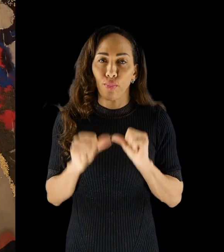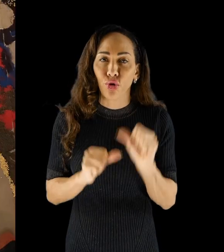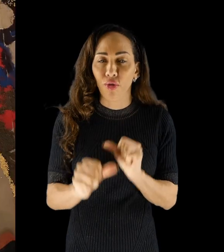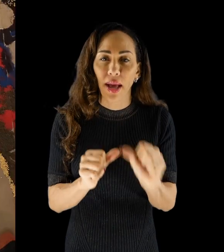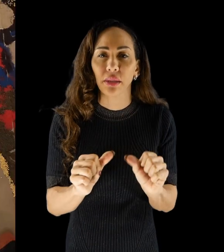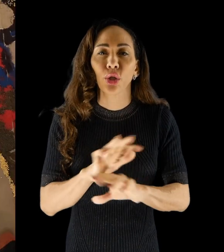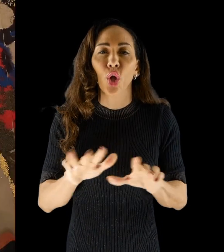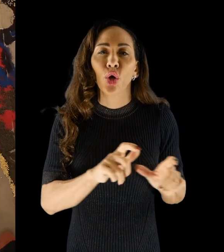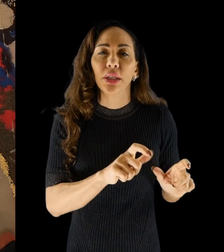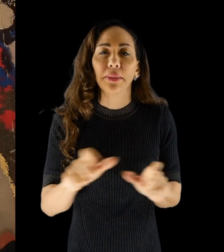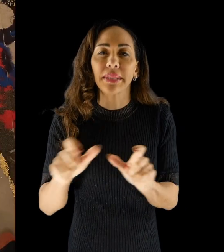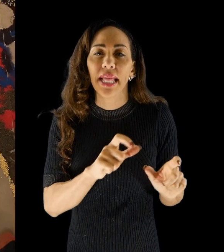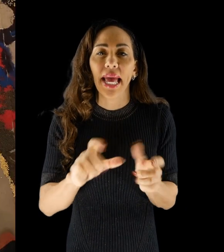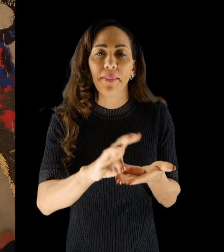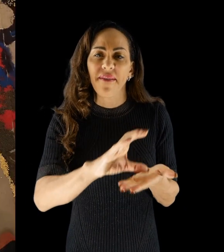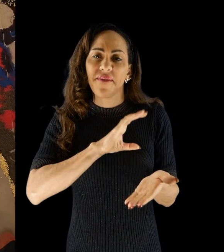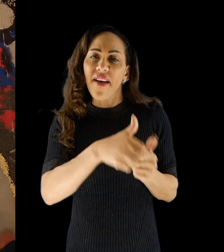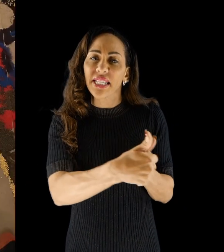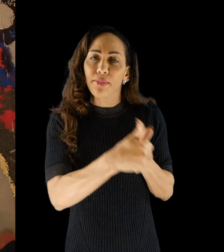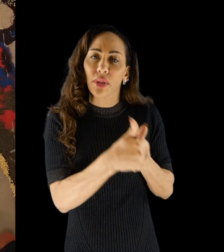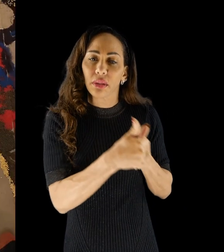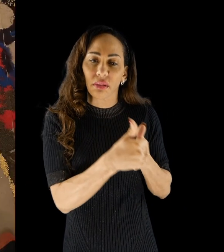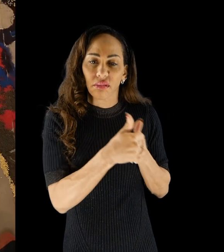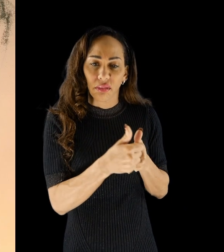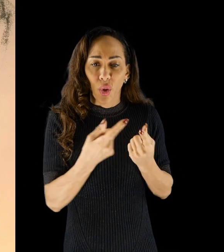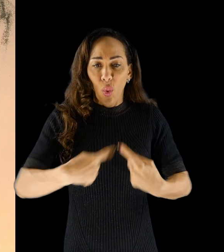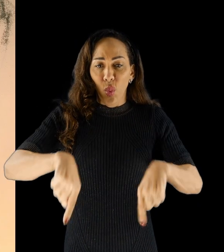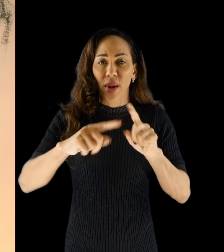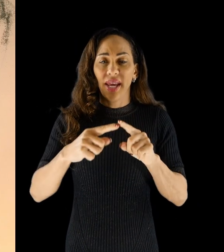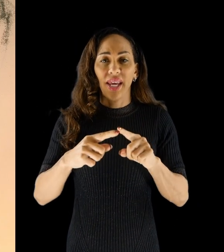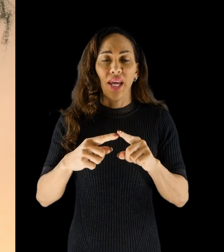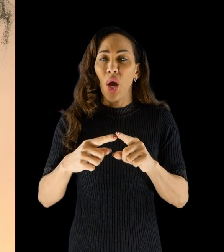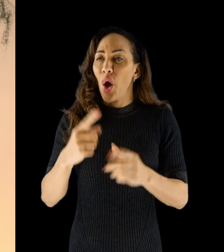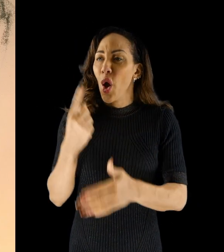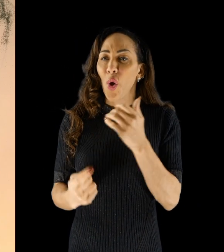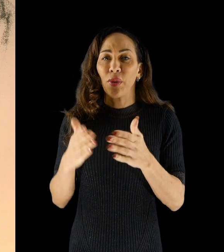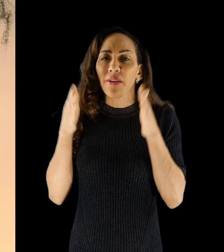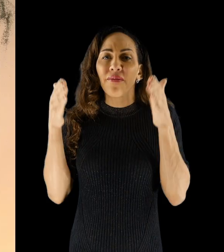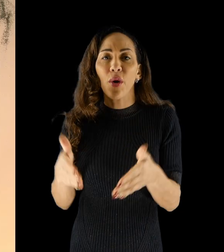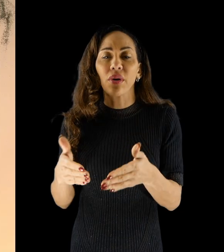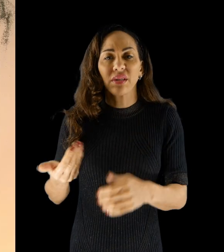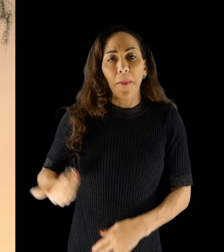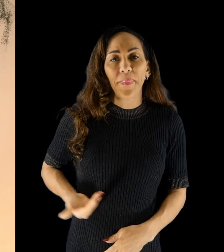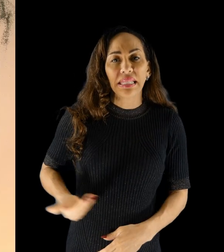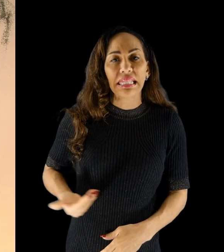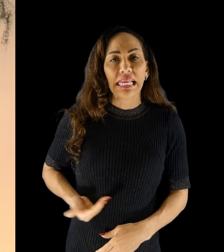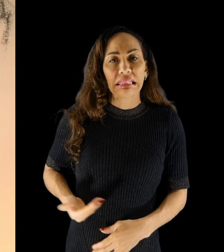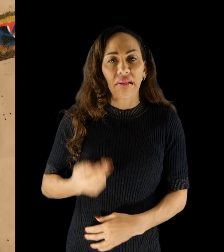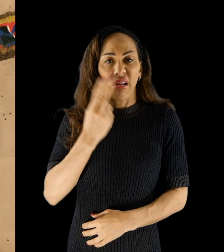We have so much focus on the commercial side of art but a lot of especially disabled artists, they're not really interested in being